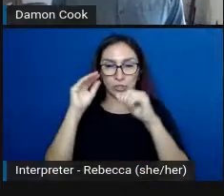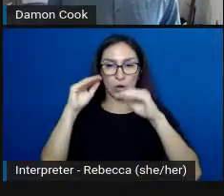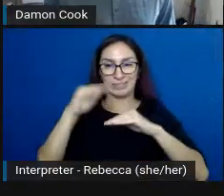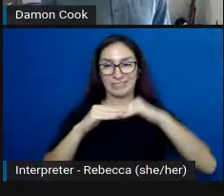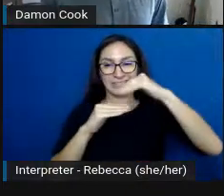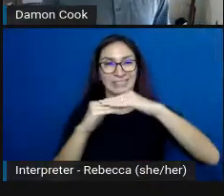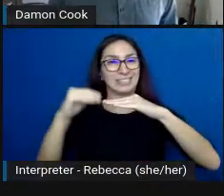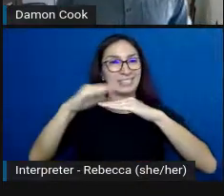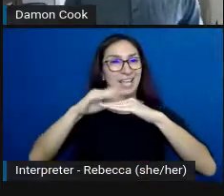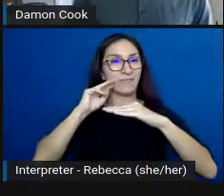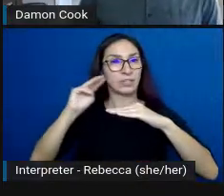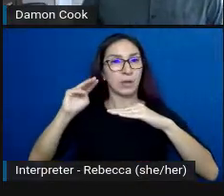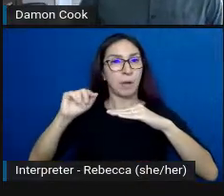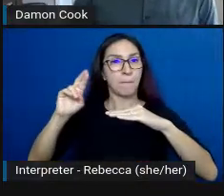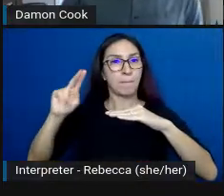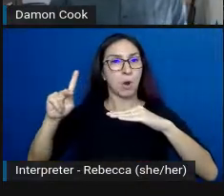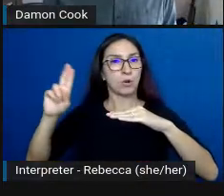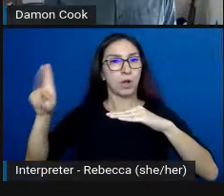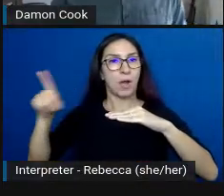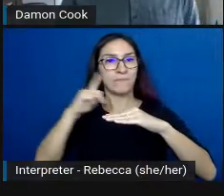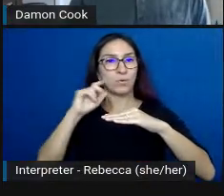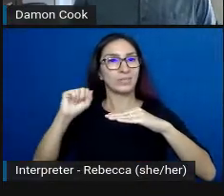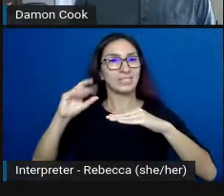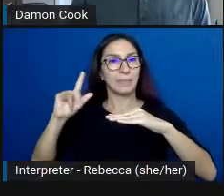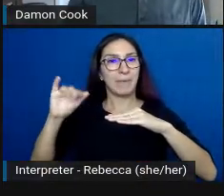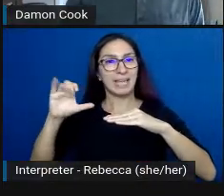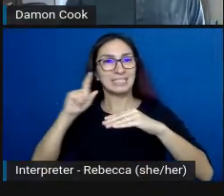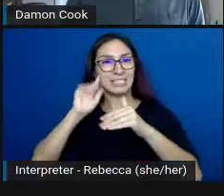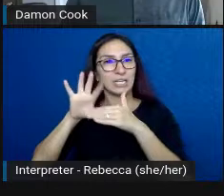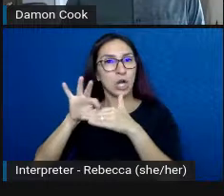For marking up a Dialog, semantic markup is a great thing . We can scaffold the markup